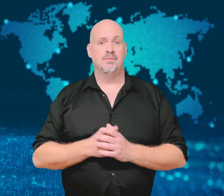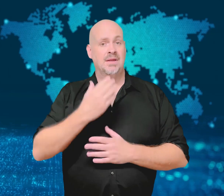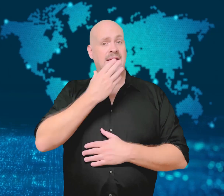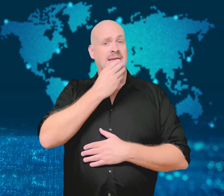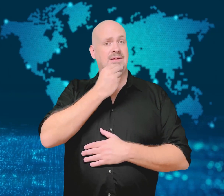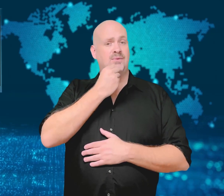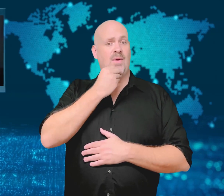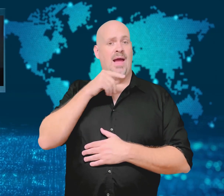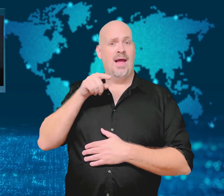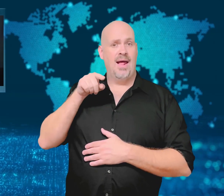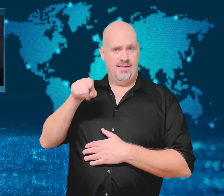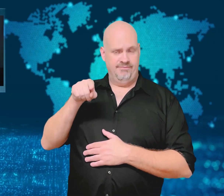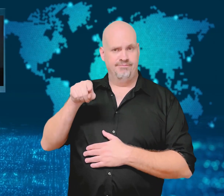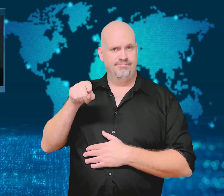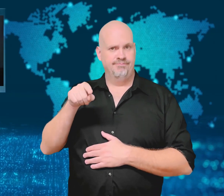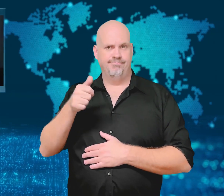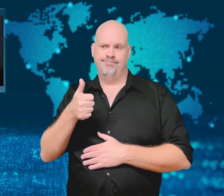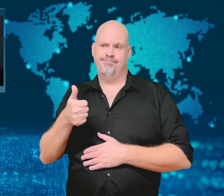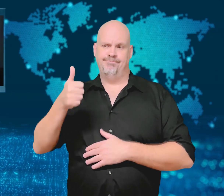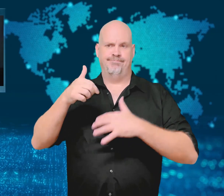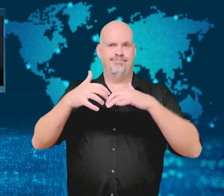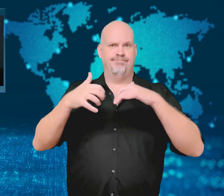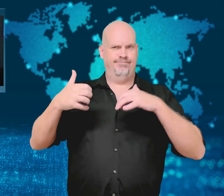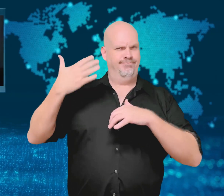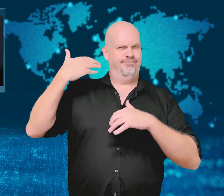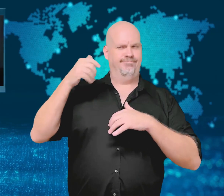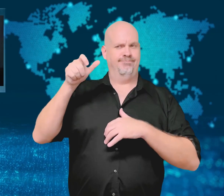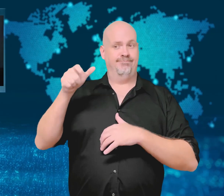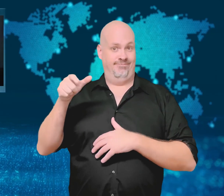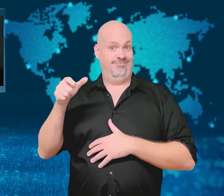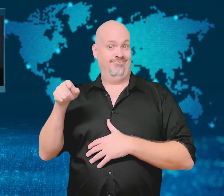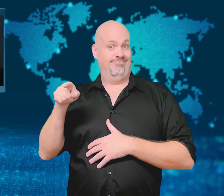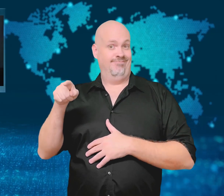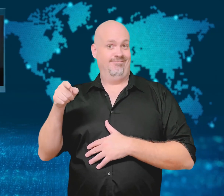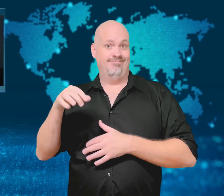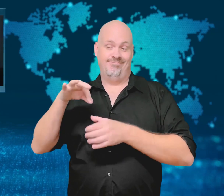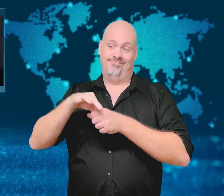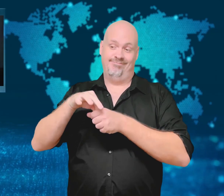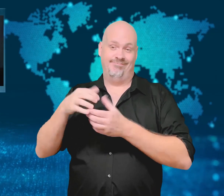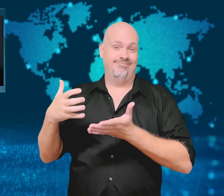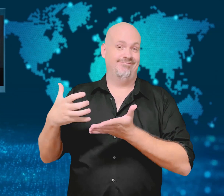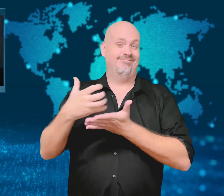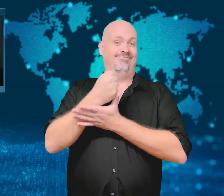[GAVIN]: Benjamin Netanyahu and his allies have won an election